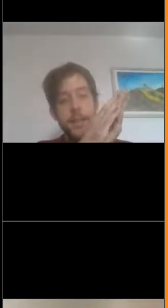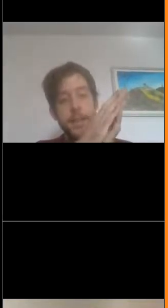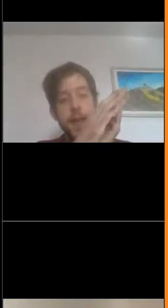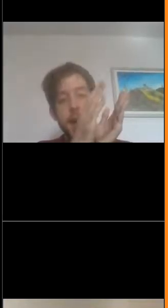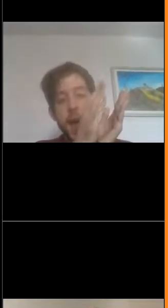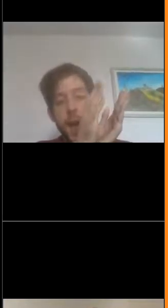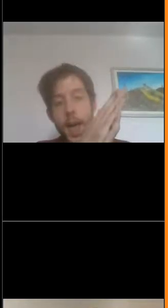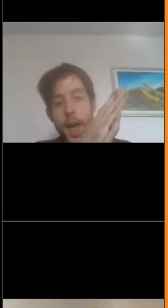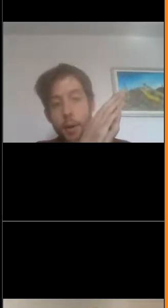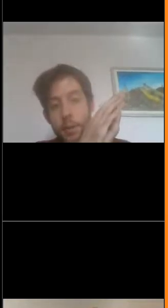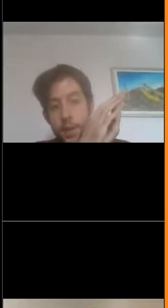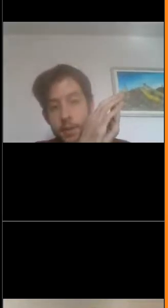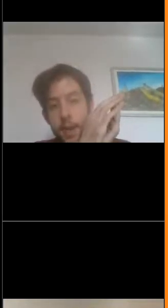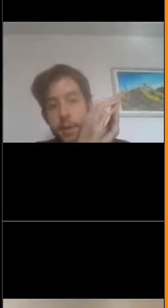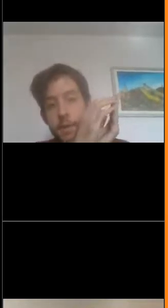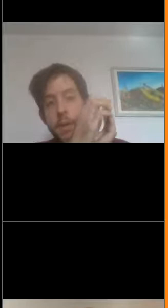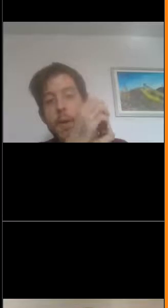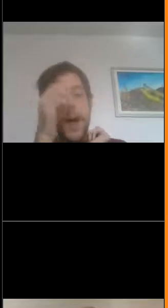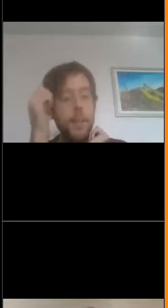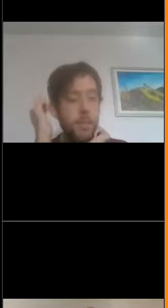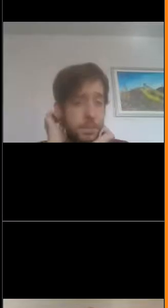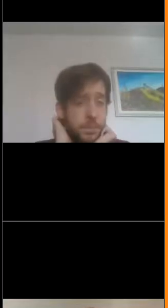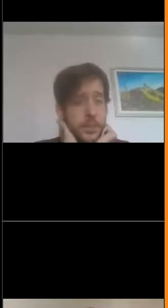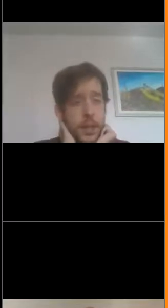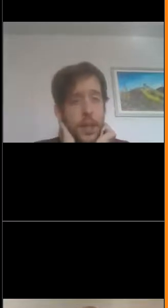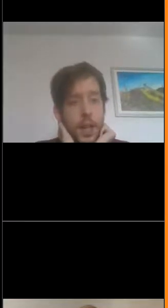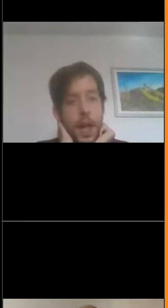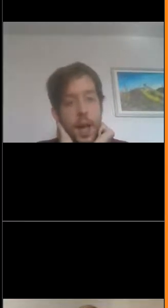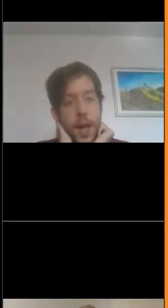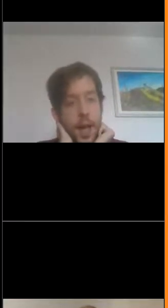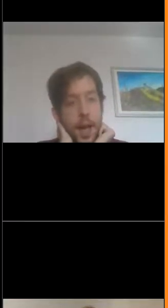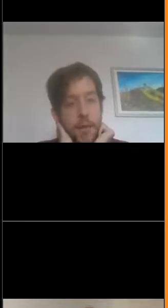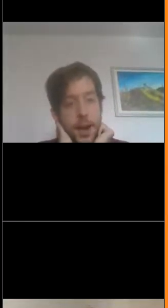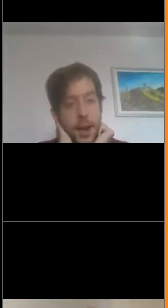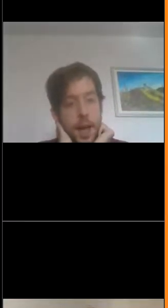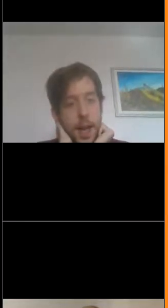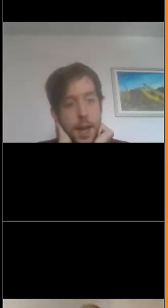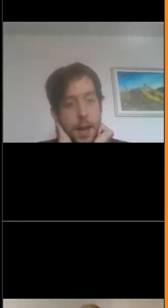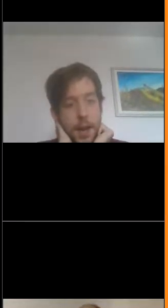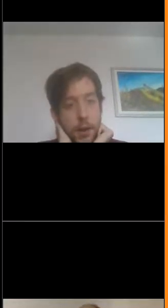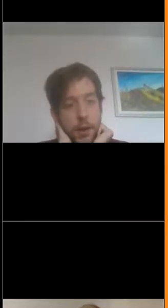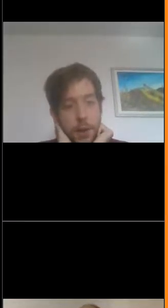and health sector for a very long time.